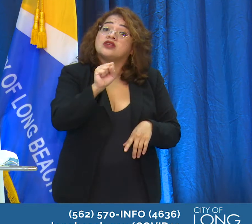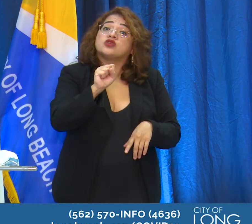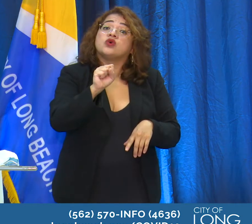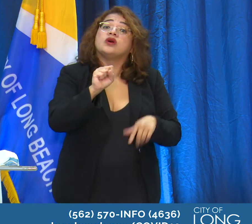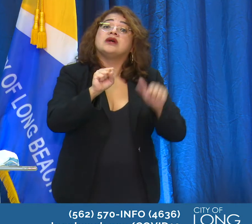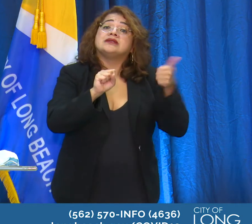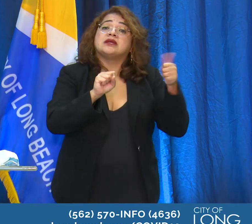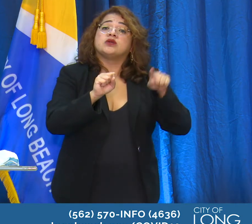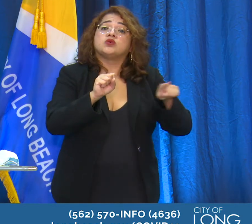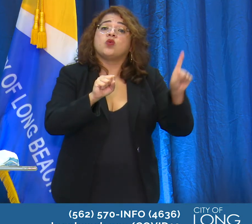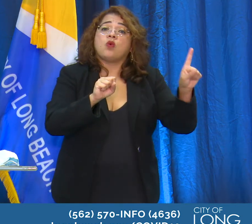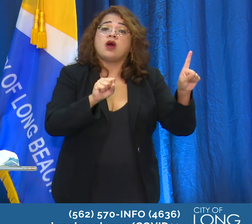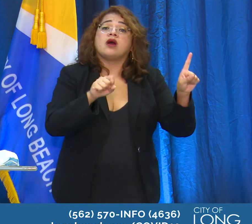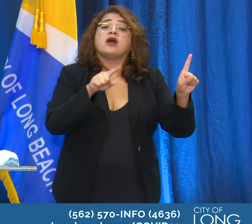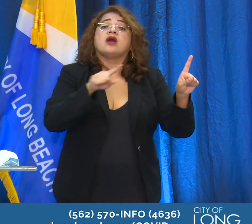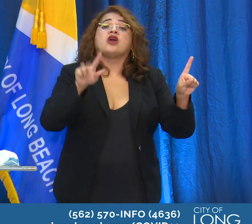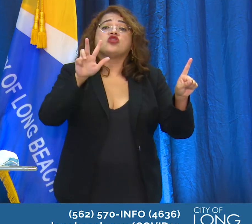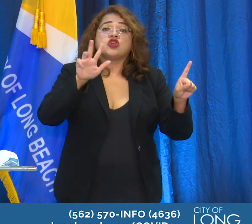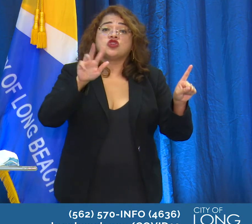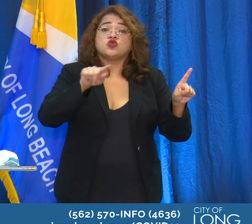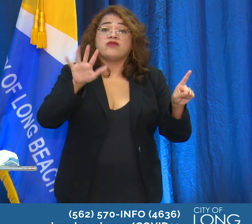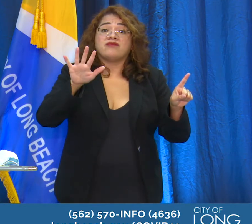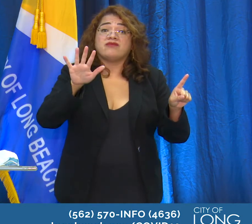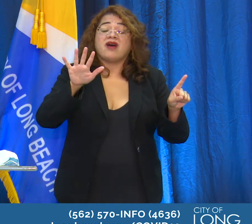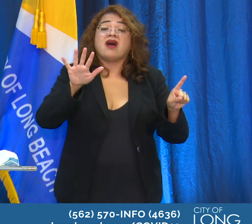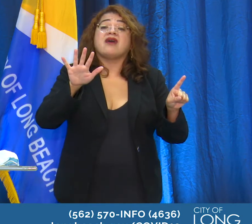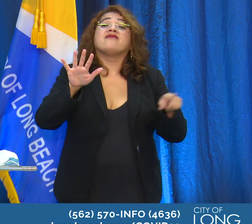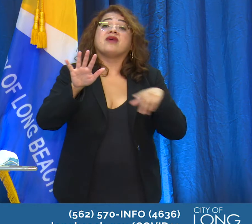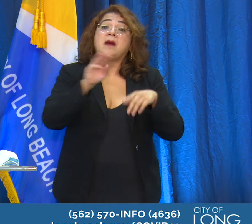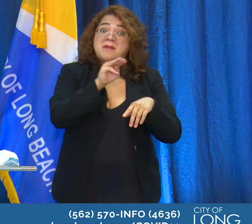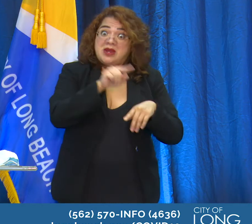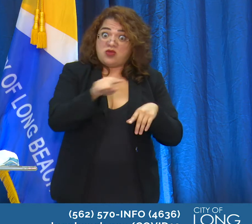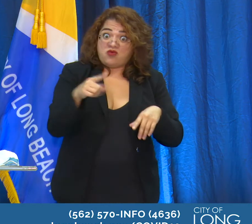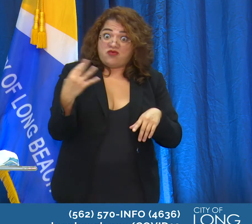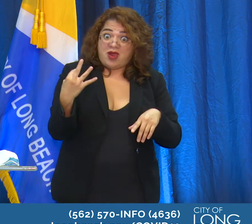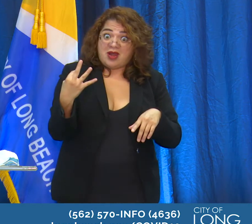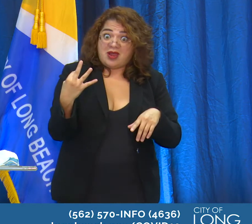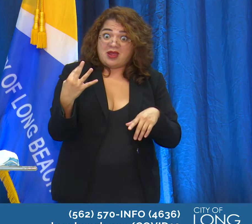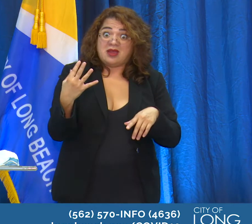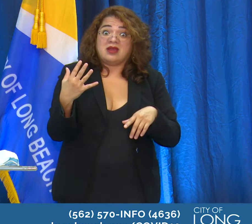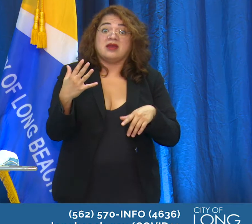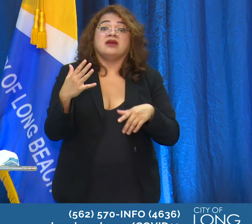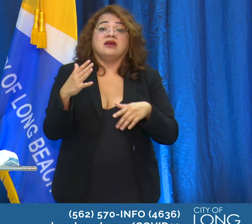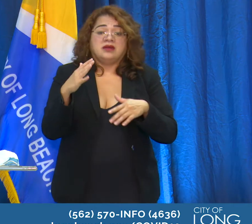Remember, appointments are always required, but same-day appointments are generally available at this time.